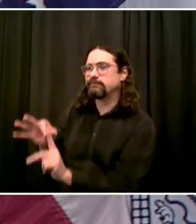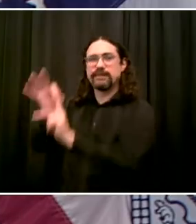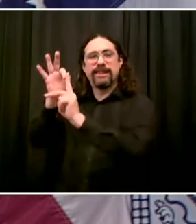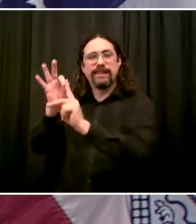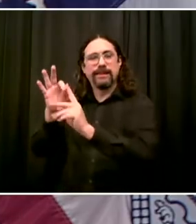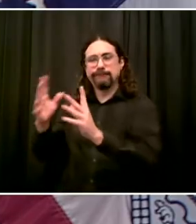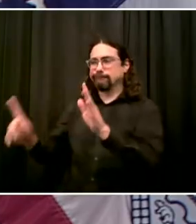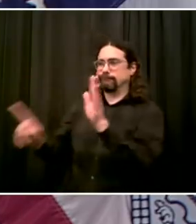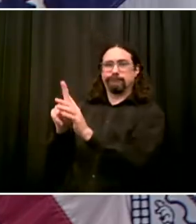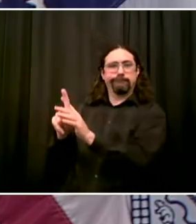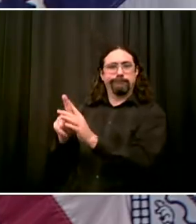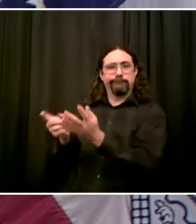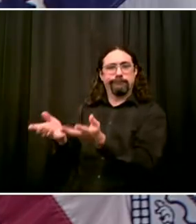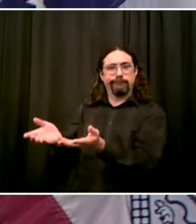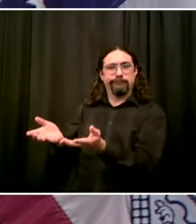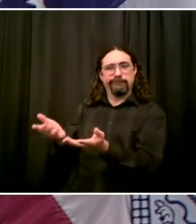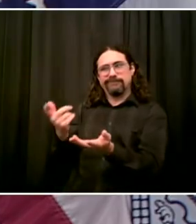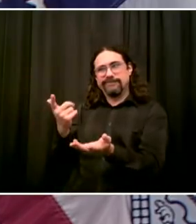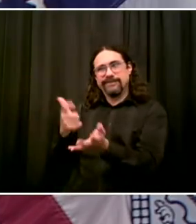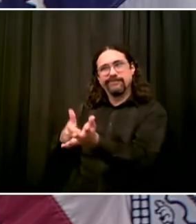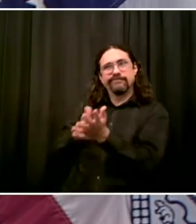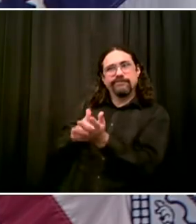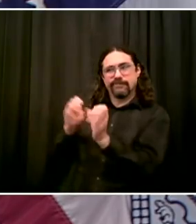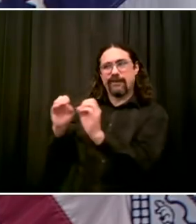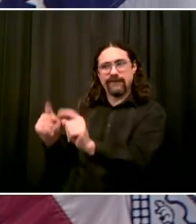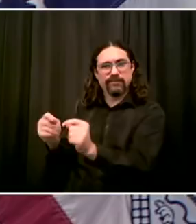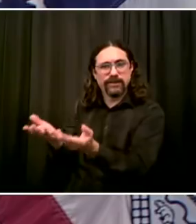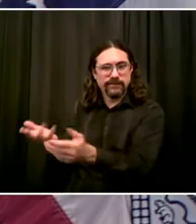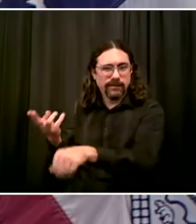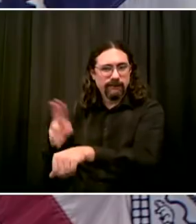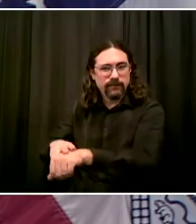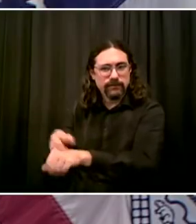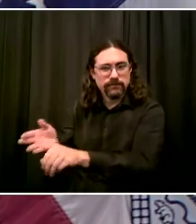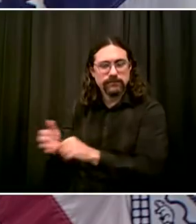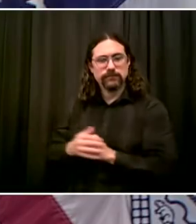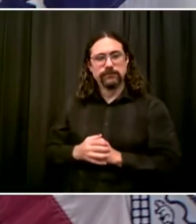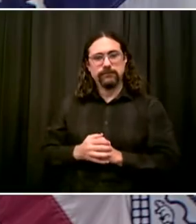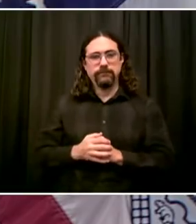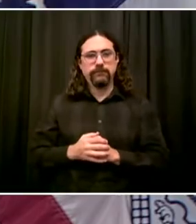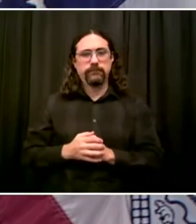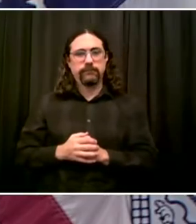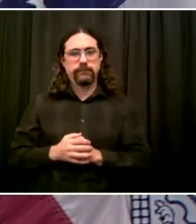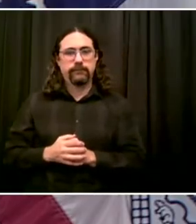NORMALLY RELIED UPON. I HAD THIS CONVERSATION